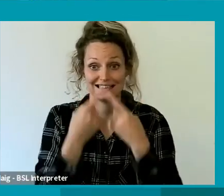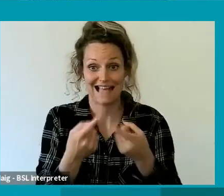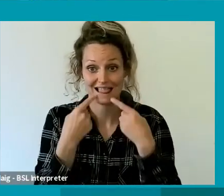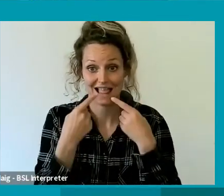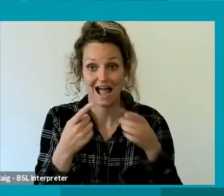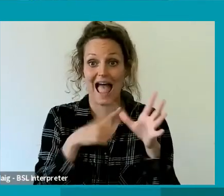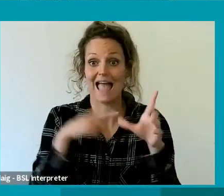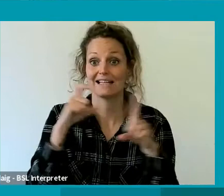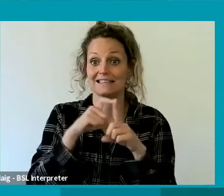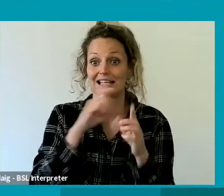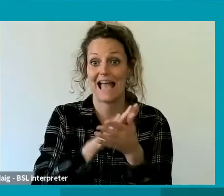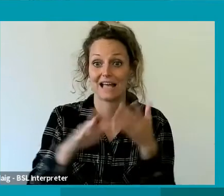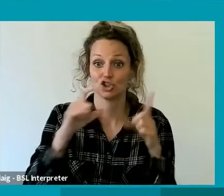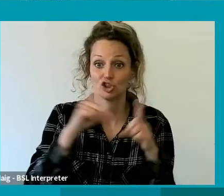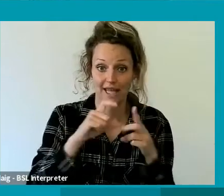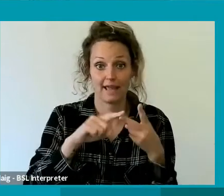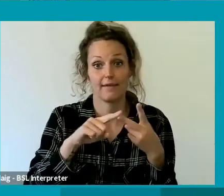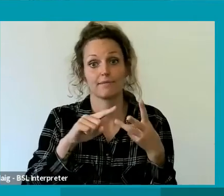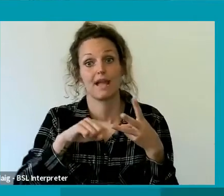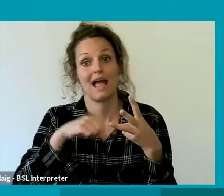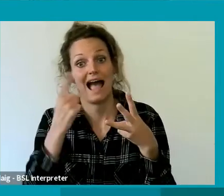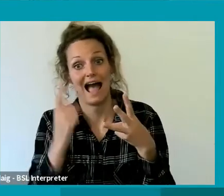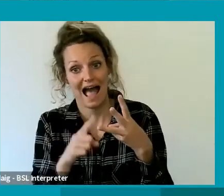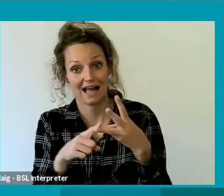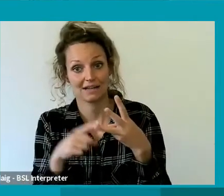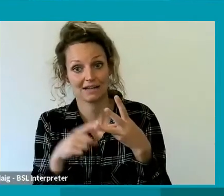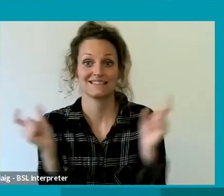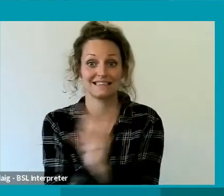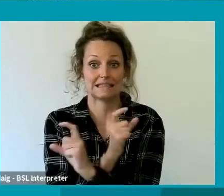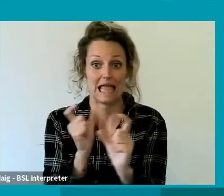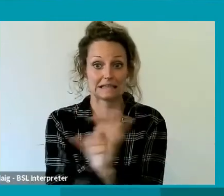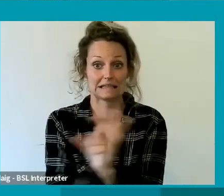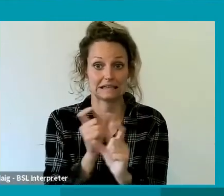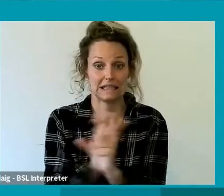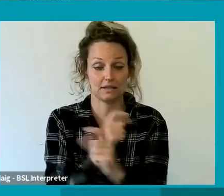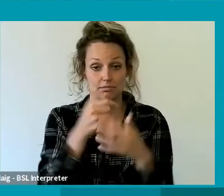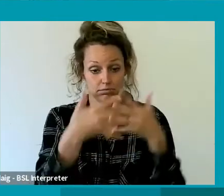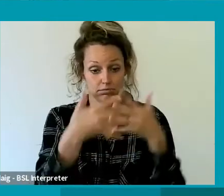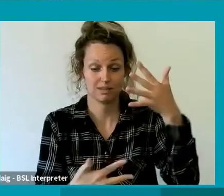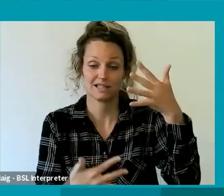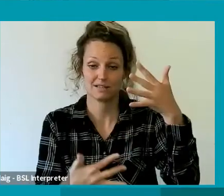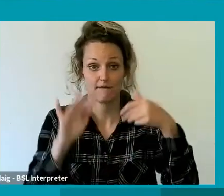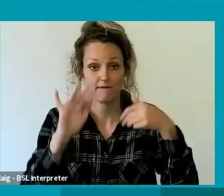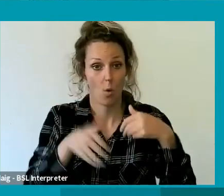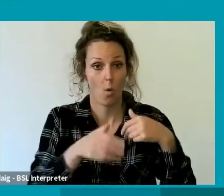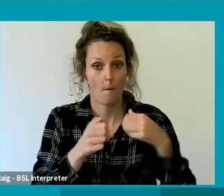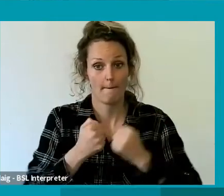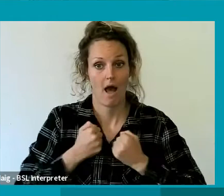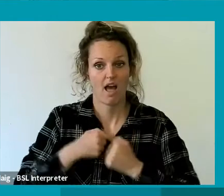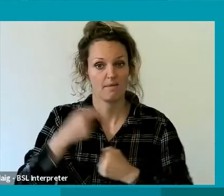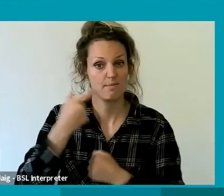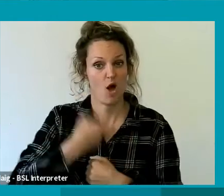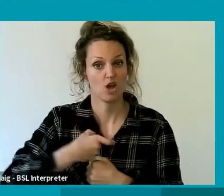Storyteller, ADHD and dyslexic so. What do you think of this as a headliner?